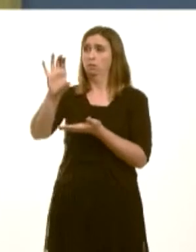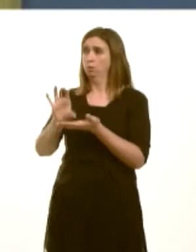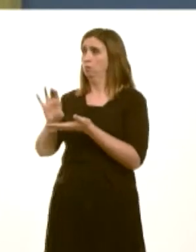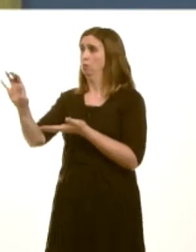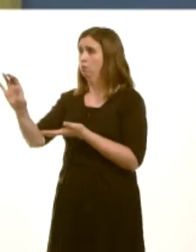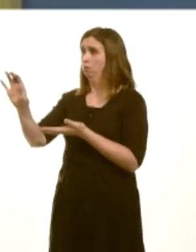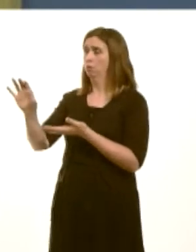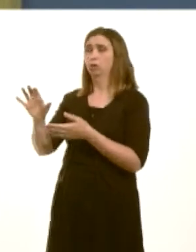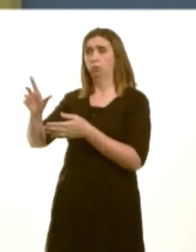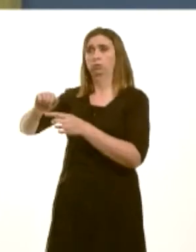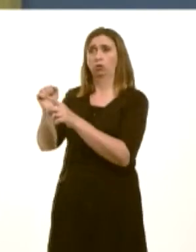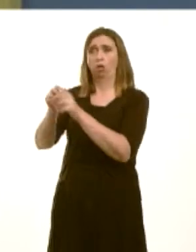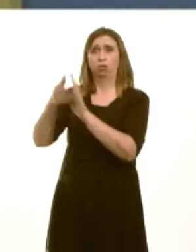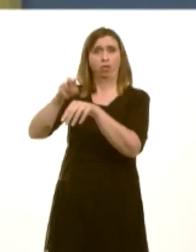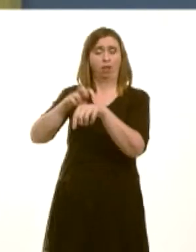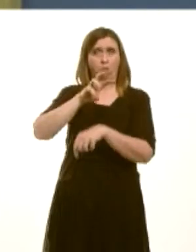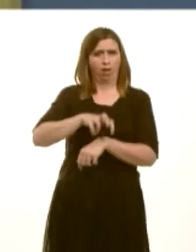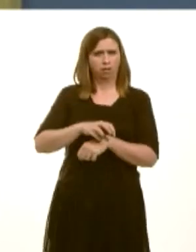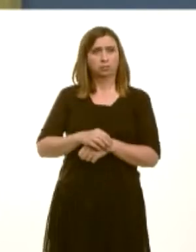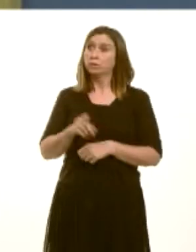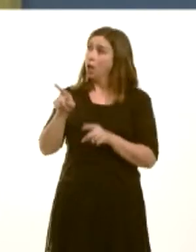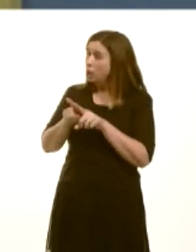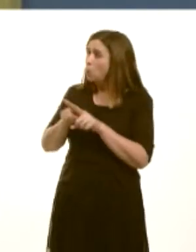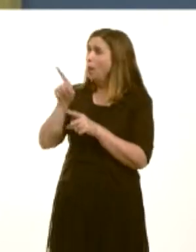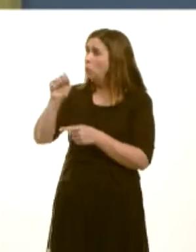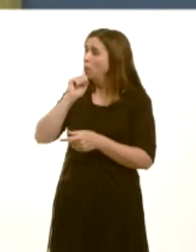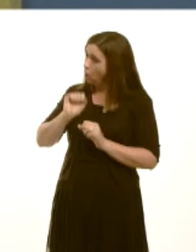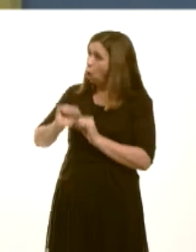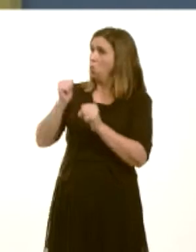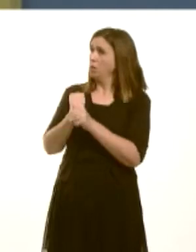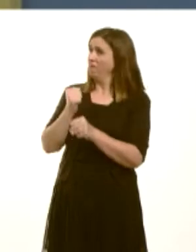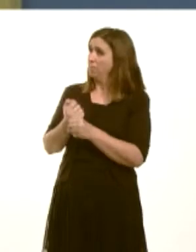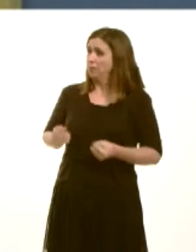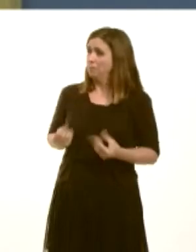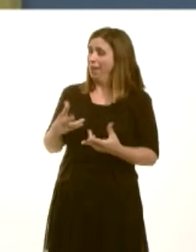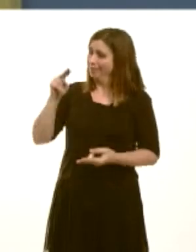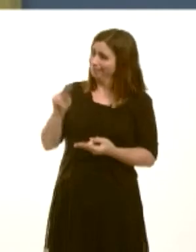that you support plans to cut your own Governmentís spending by between 2 per cent and 3 per cent